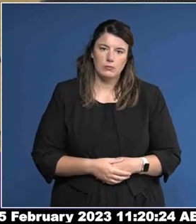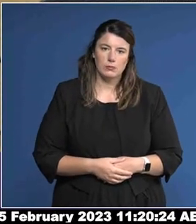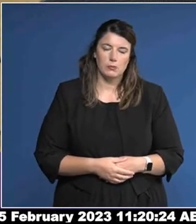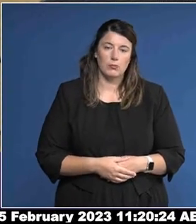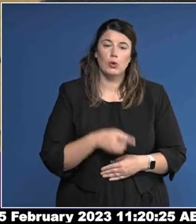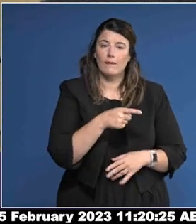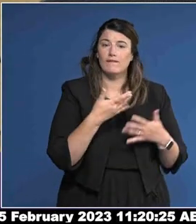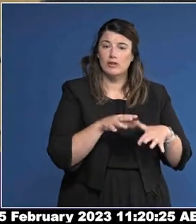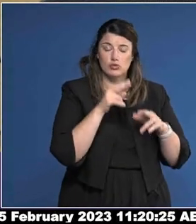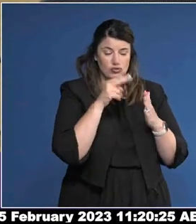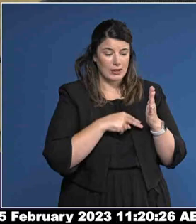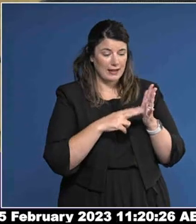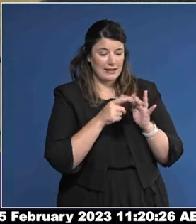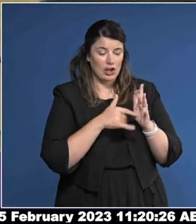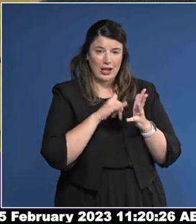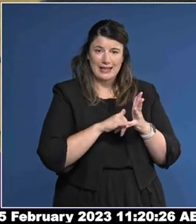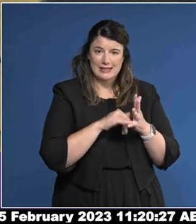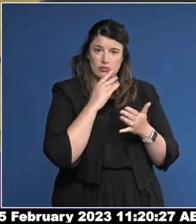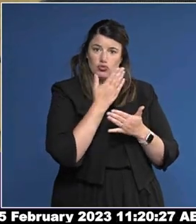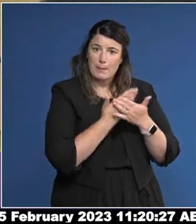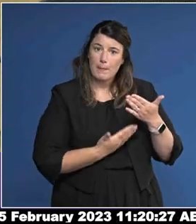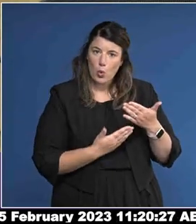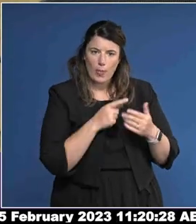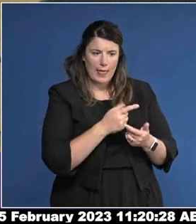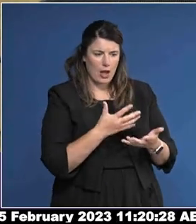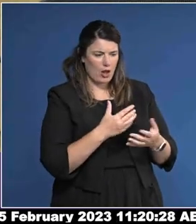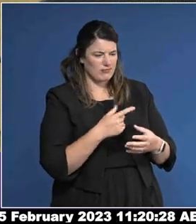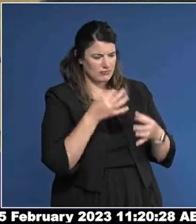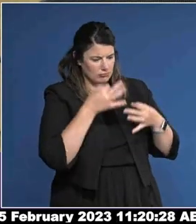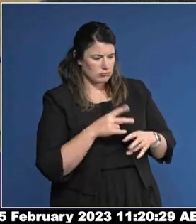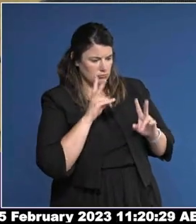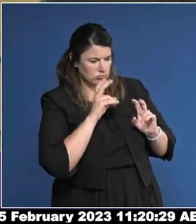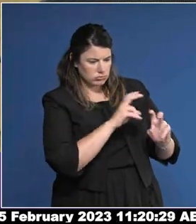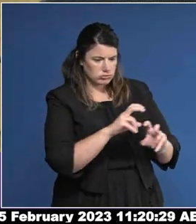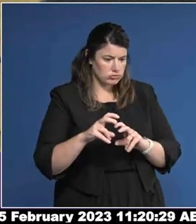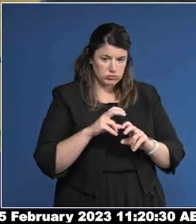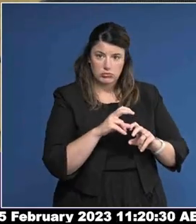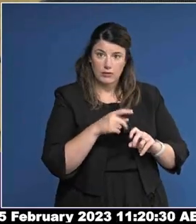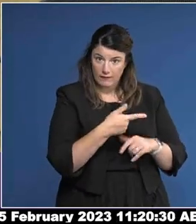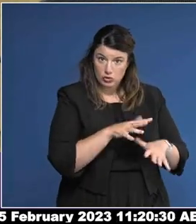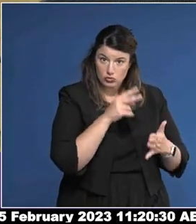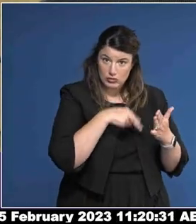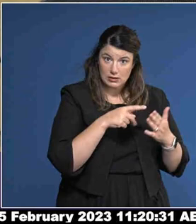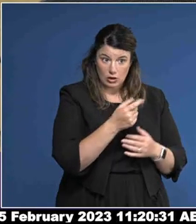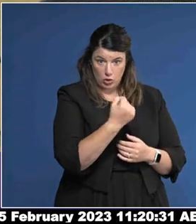Into Aspects of Supported Accommodation, January 2023? Yes. MS EASTMAN: I think you are all nodding, for the transcript.